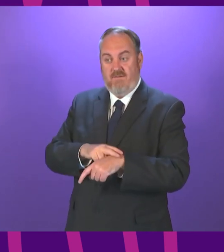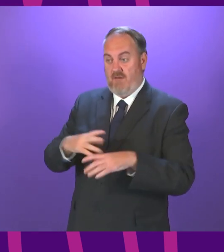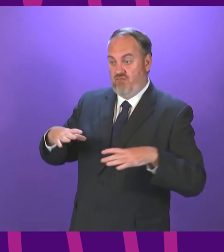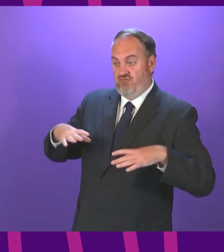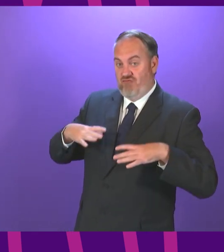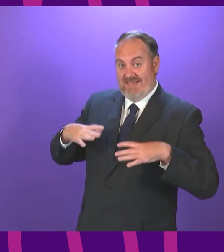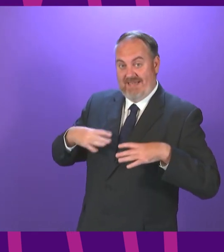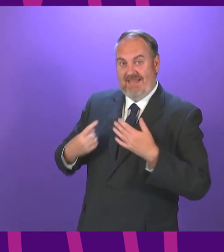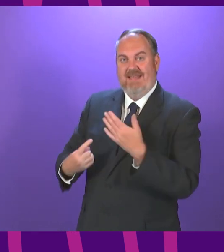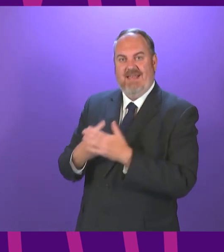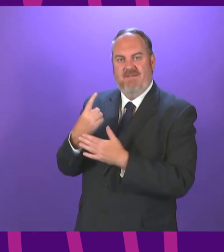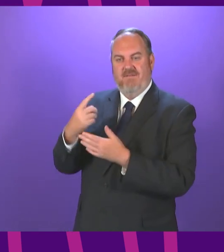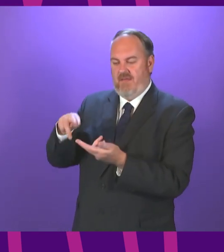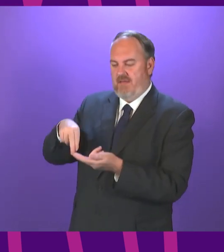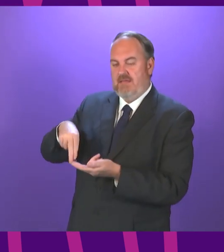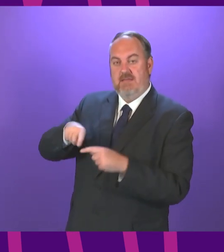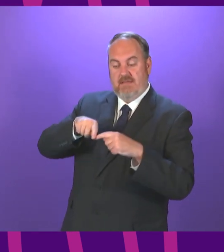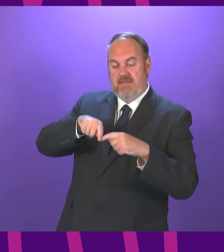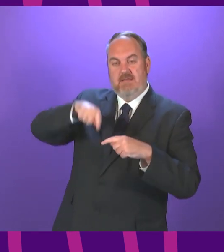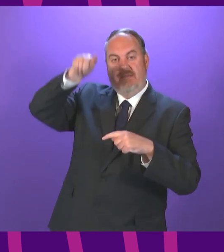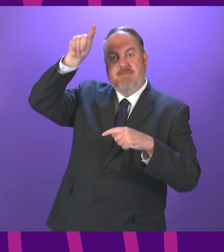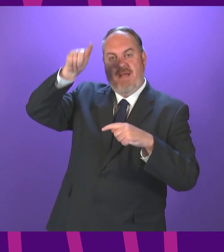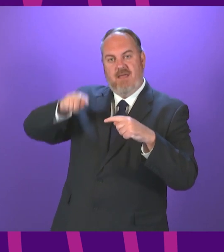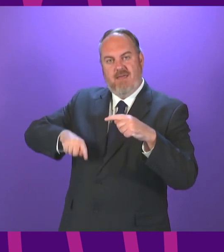national contact tracing centre, and we will continue to do that.